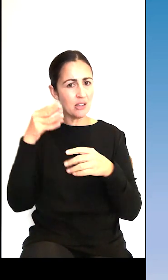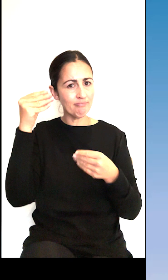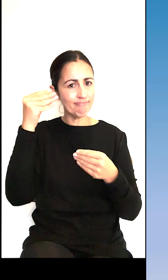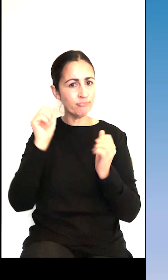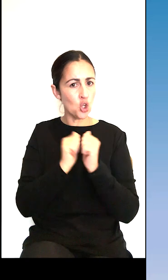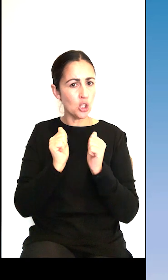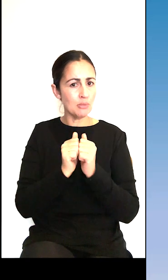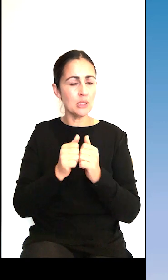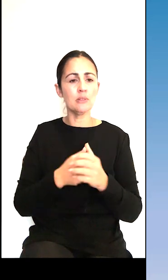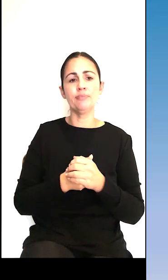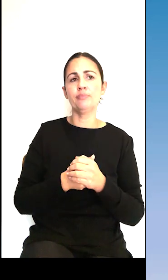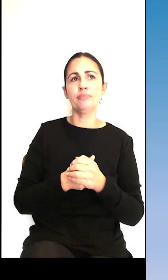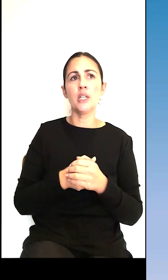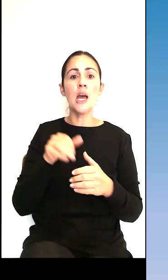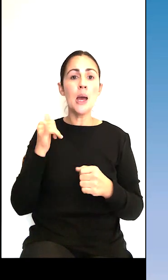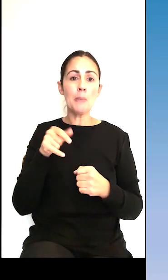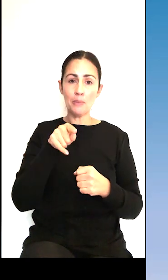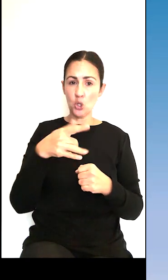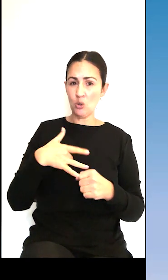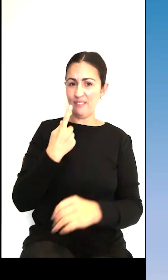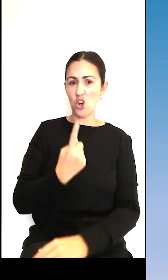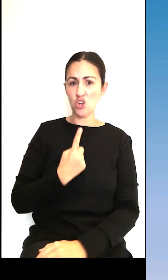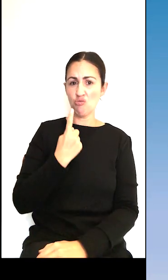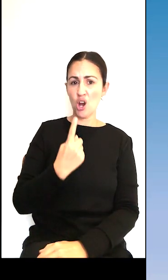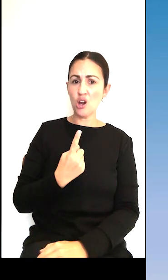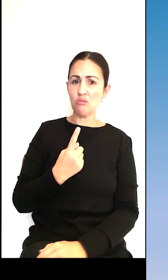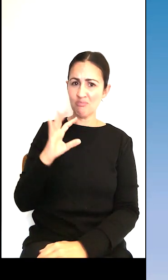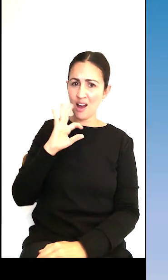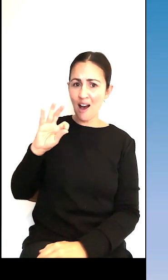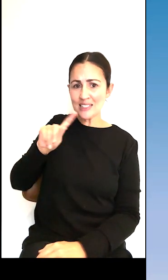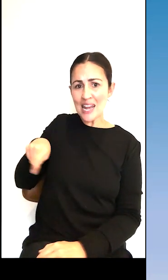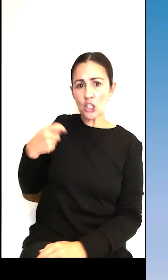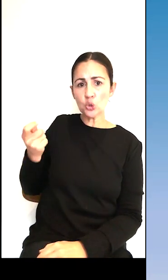a neighbor or a person such as a manager of a retirement village could have a copy.